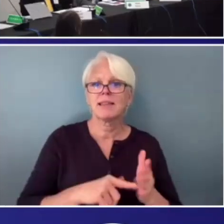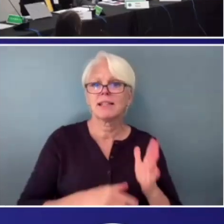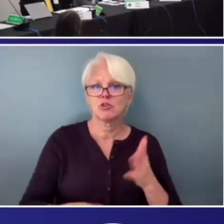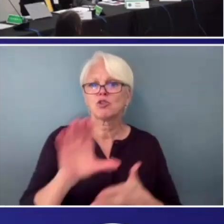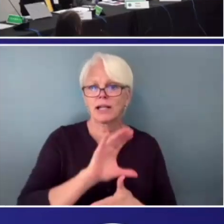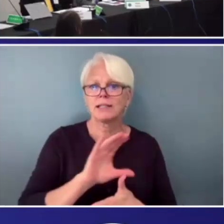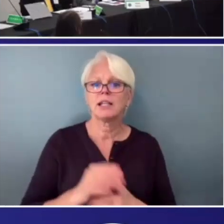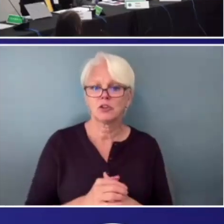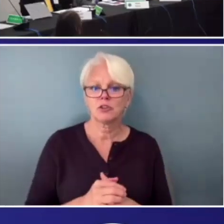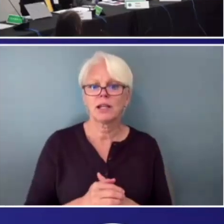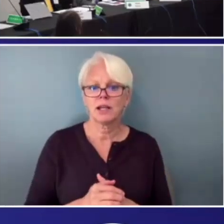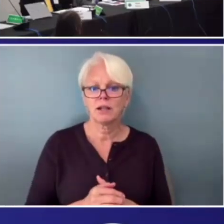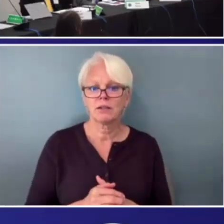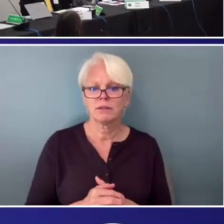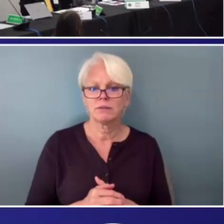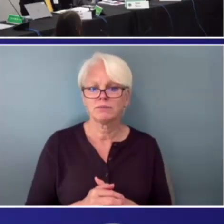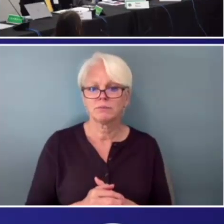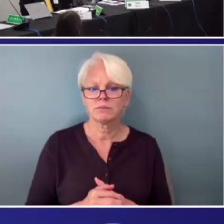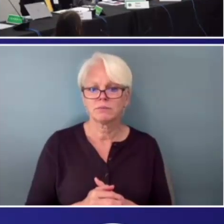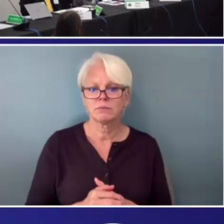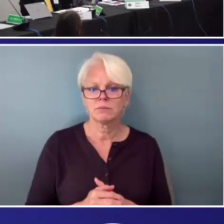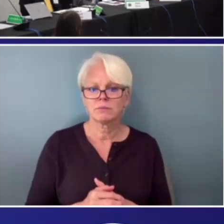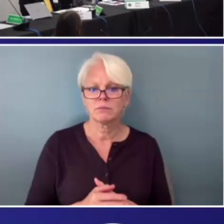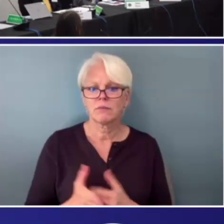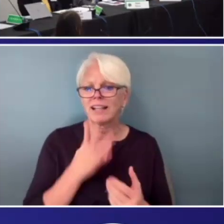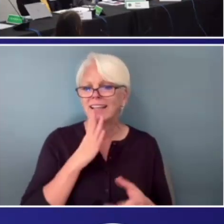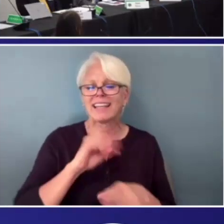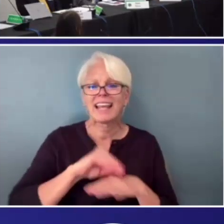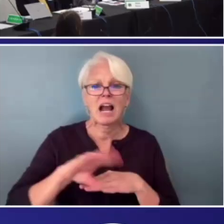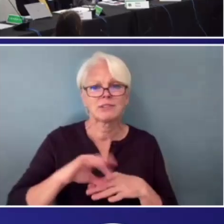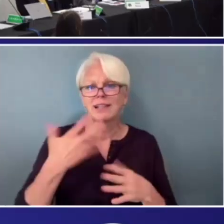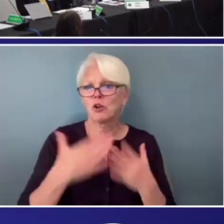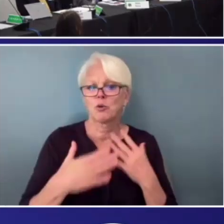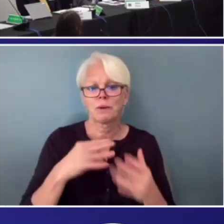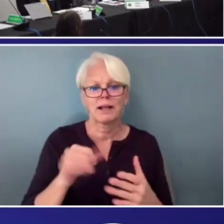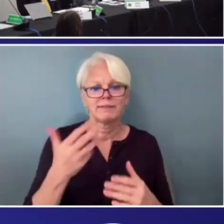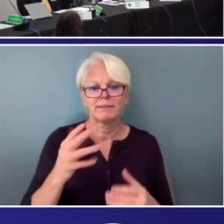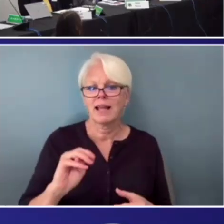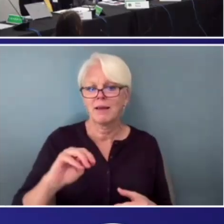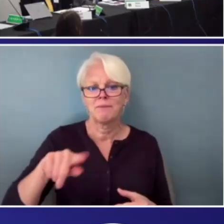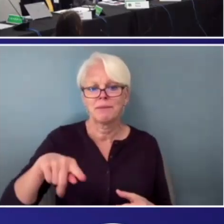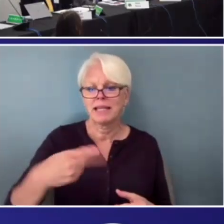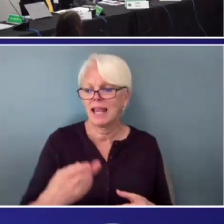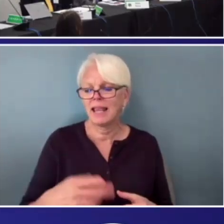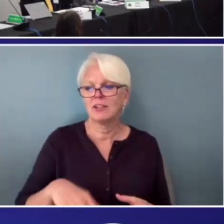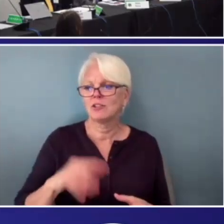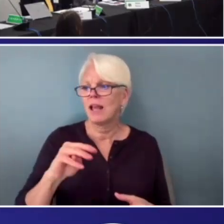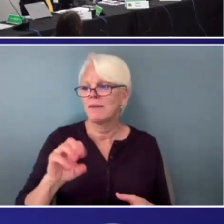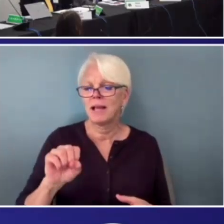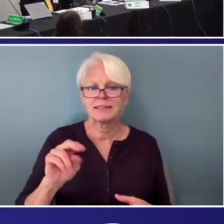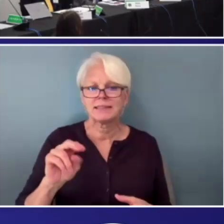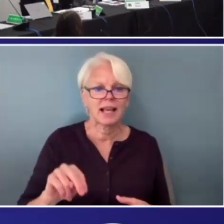The counseling, whatever else it may be, MPH, MSN, DMP, whatever it is.